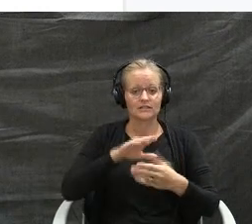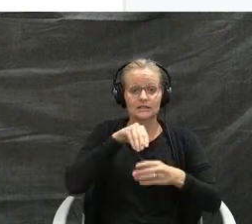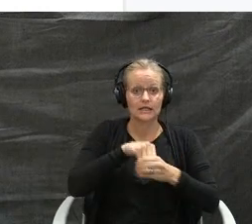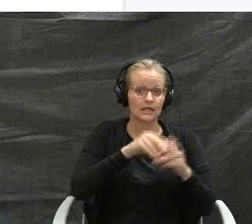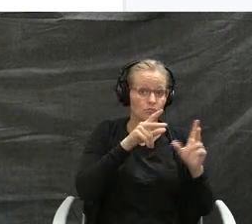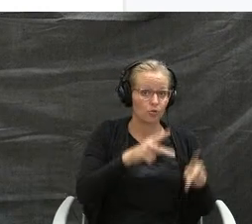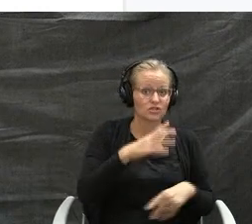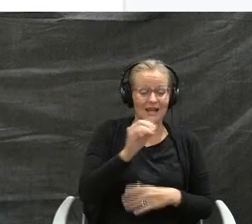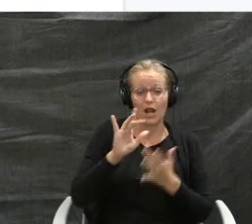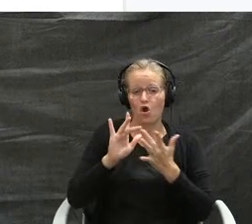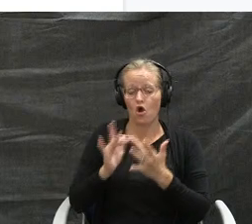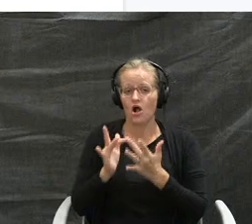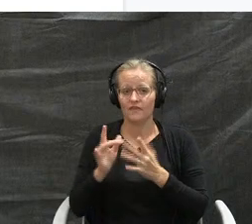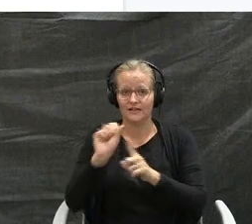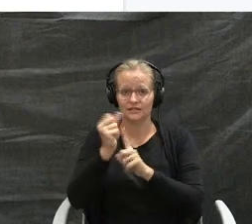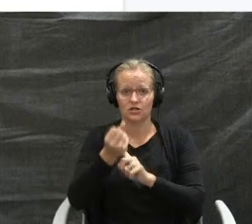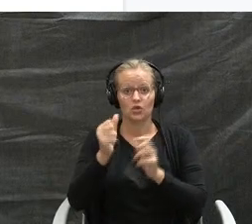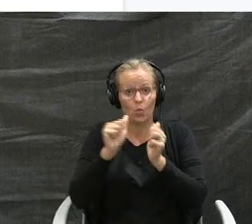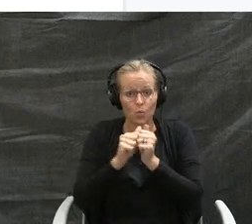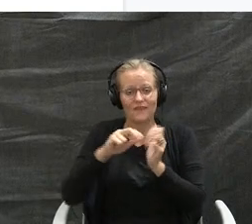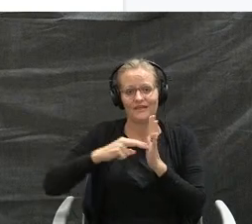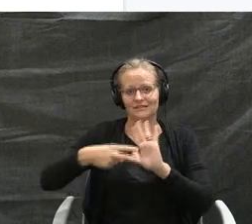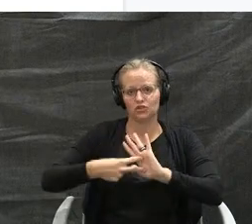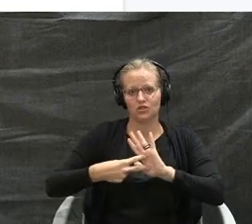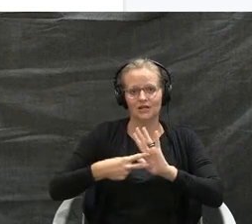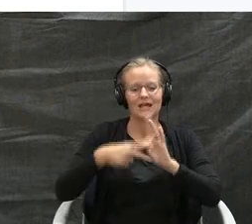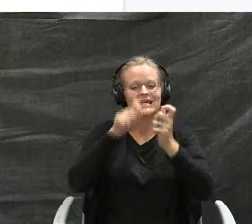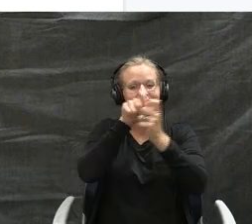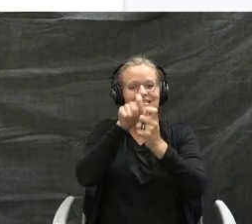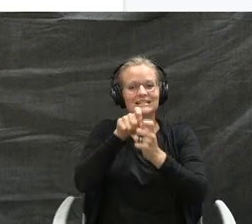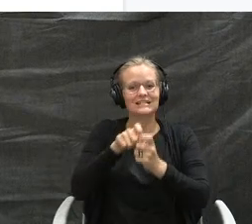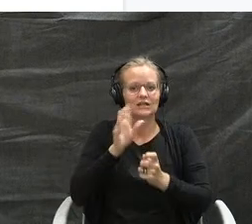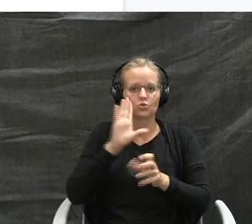intention details are provided in each of those sections. It